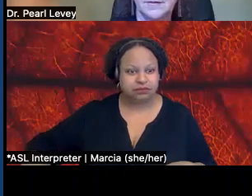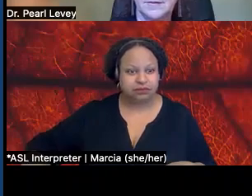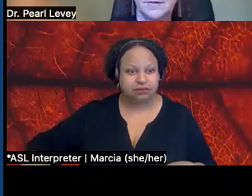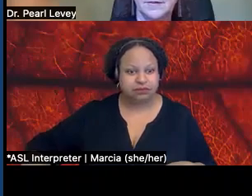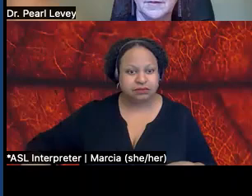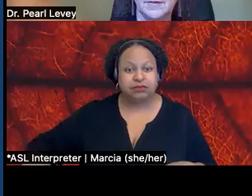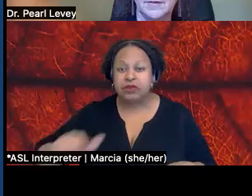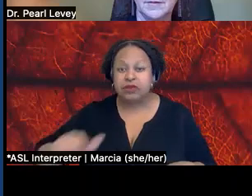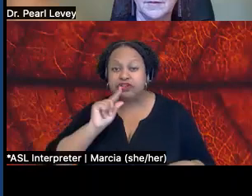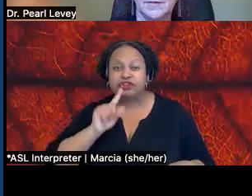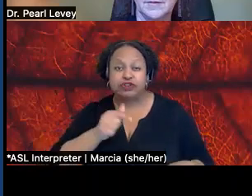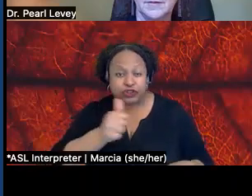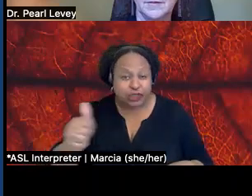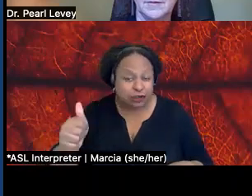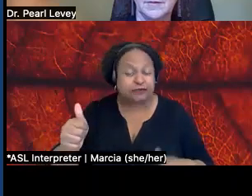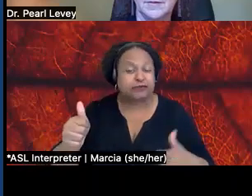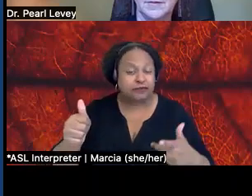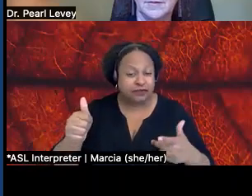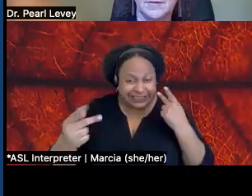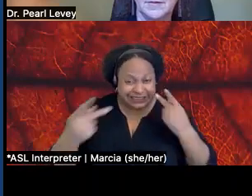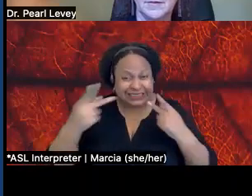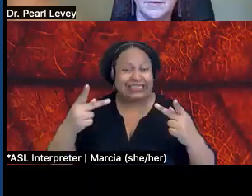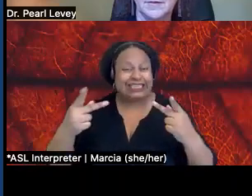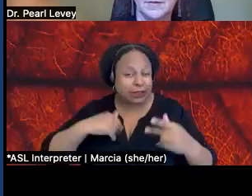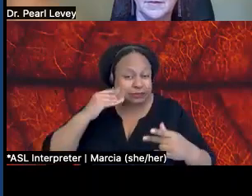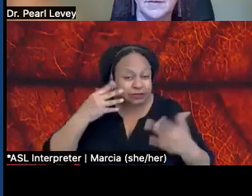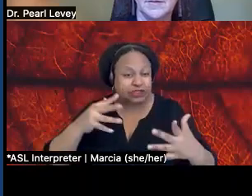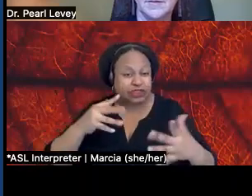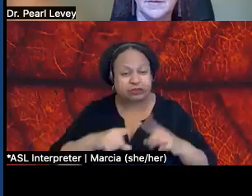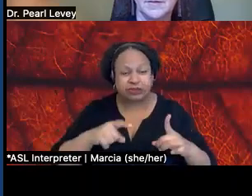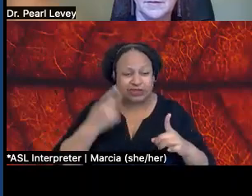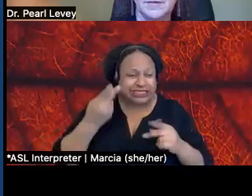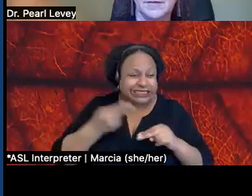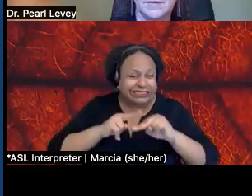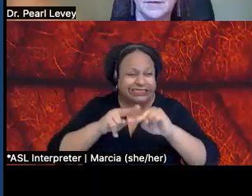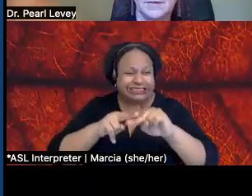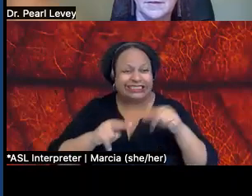So a learner with medical or mental health conditions is requesting no overnight calls